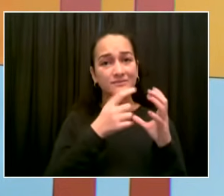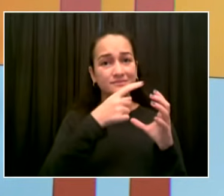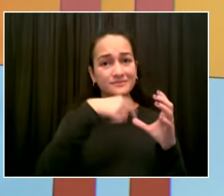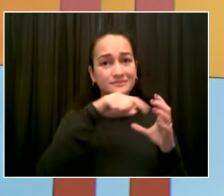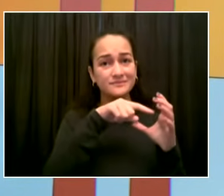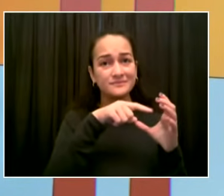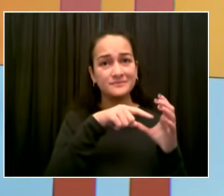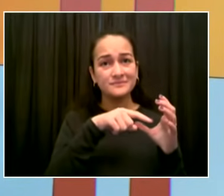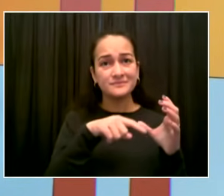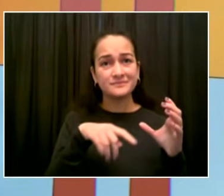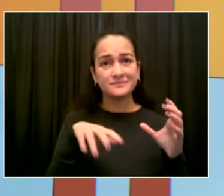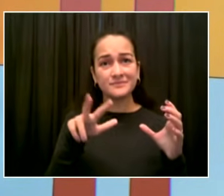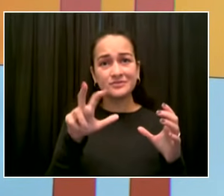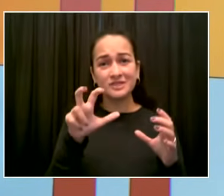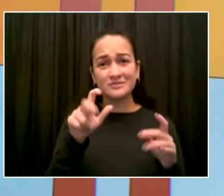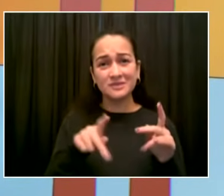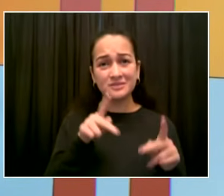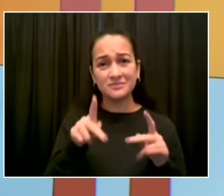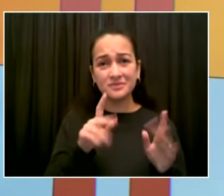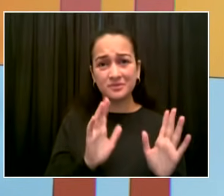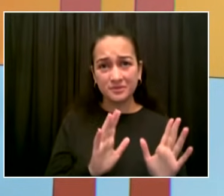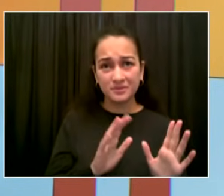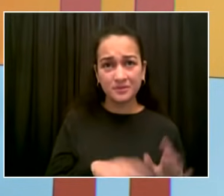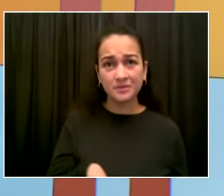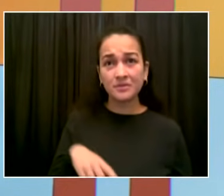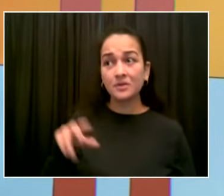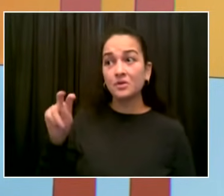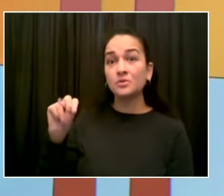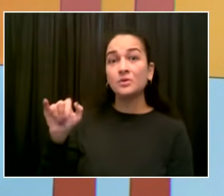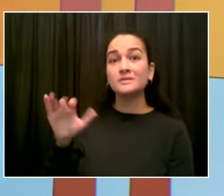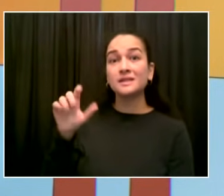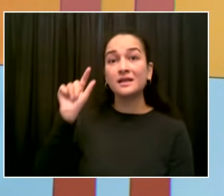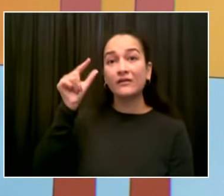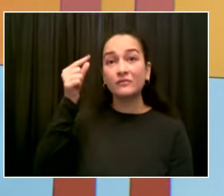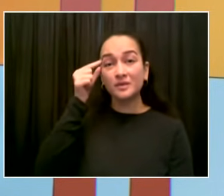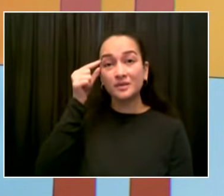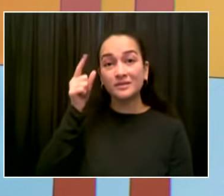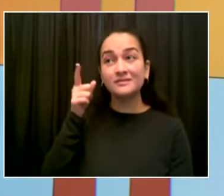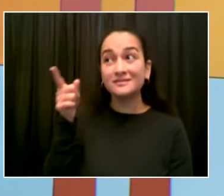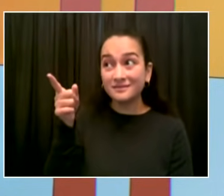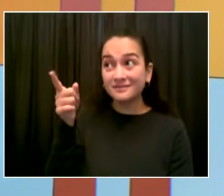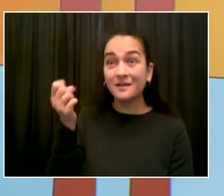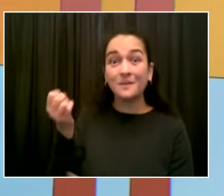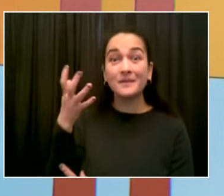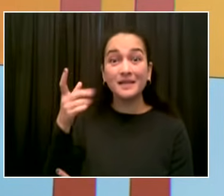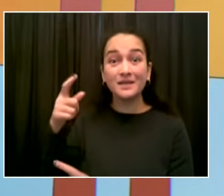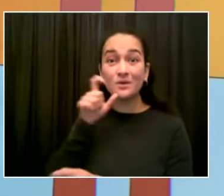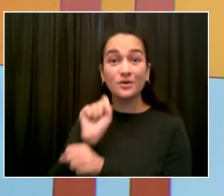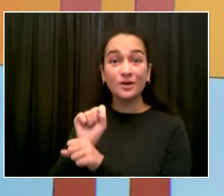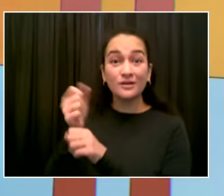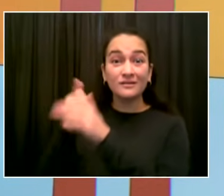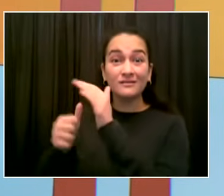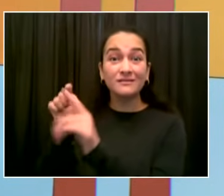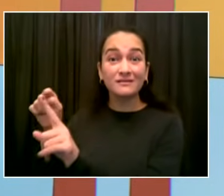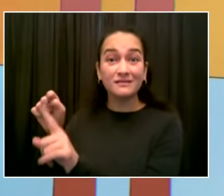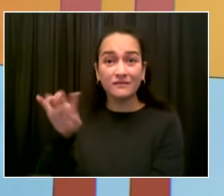I DON'T AGREE WITH THEM. BUT WHAT WE'RE FINDING WITH THE OVERALL EFFORT IS WE'RE SEEING REALLY OOGD RESULTS. PEOPLE ARE DOING THEIR WORK.